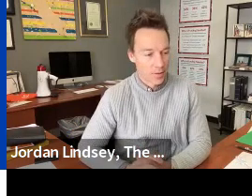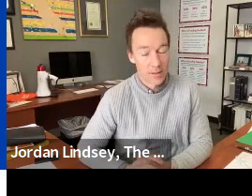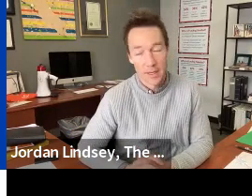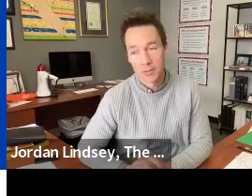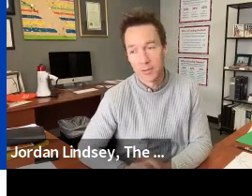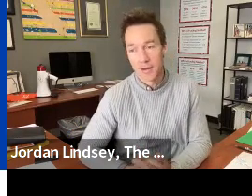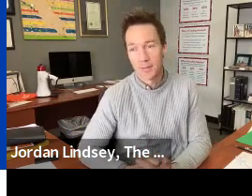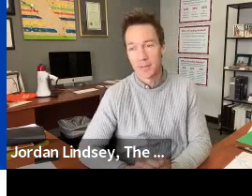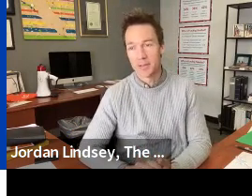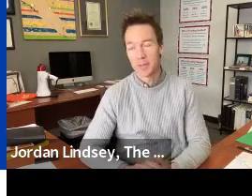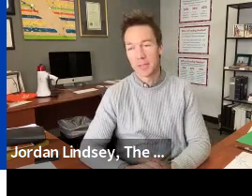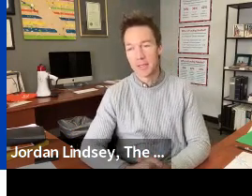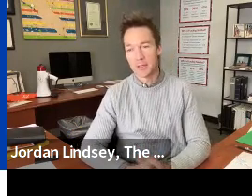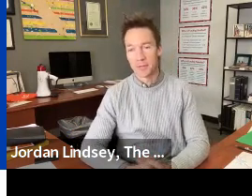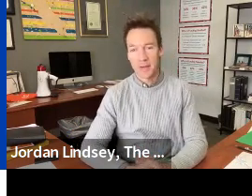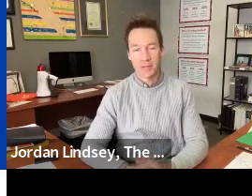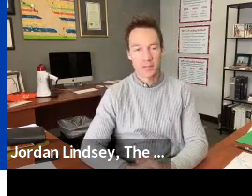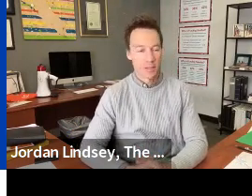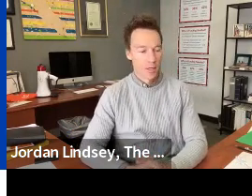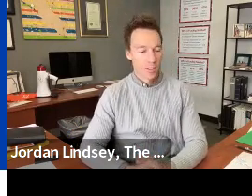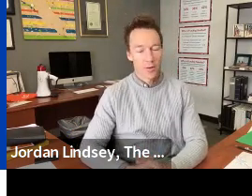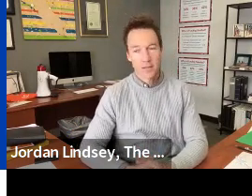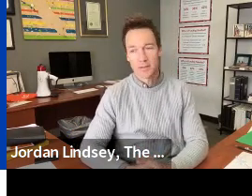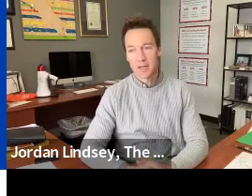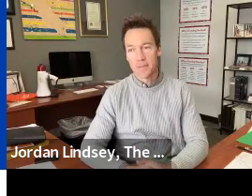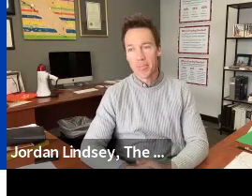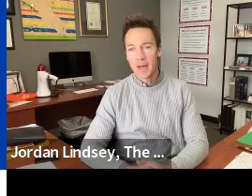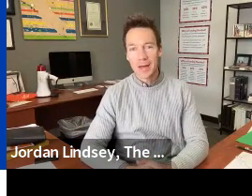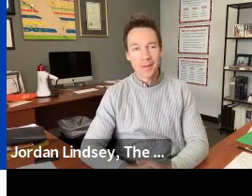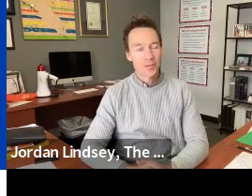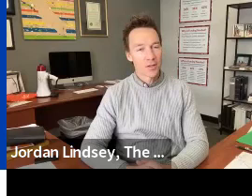with intellectual and developmental disabilities, and their families across the State I'm just